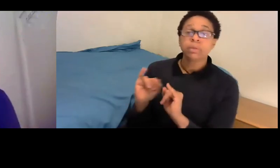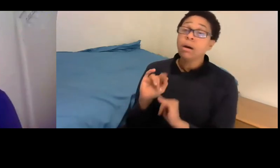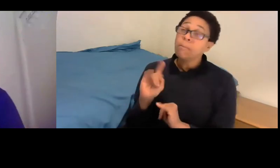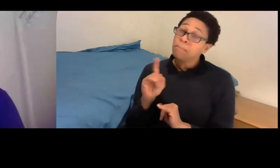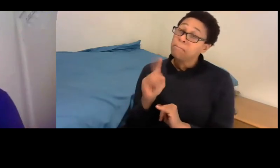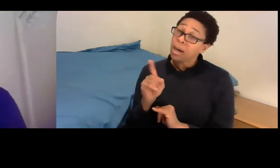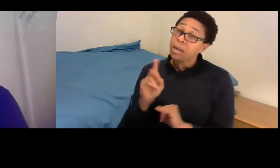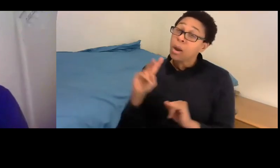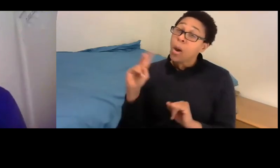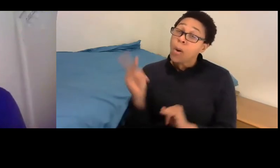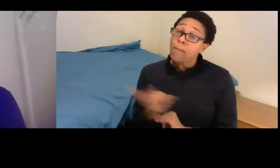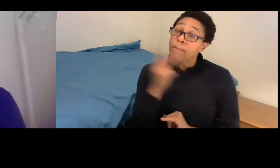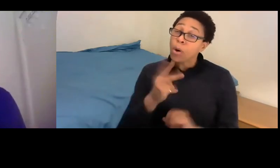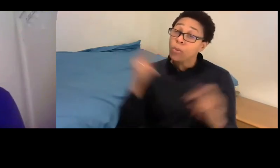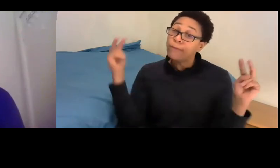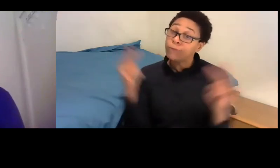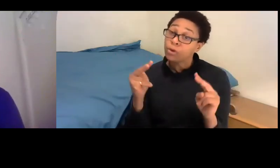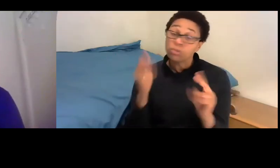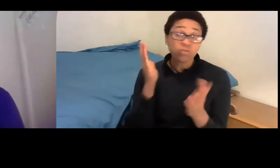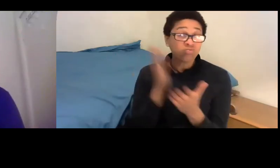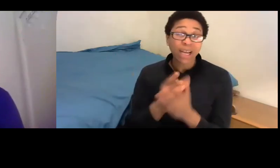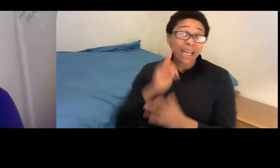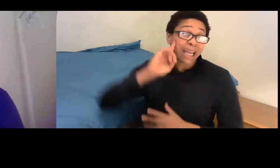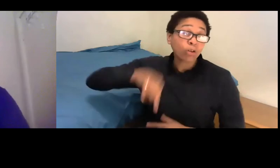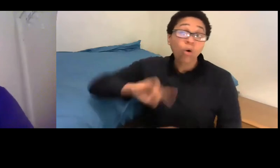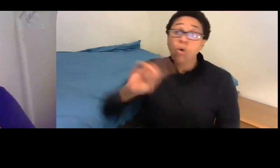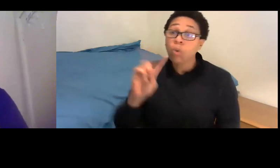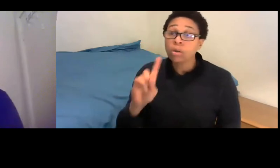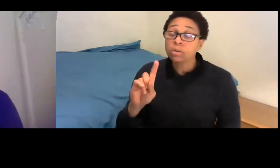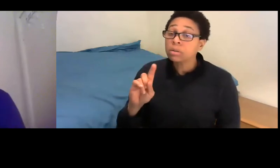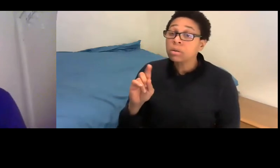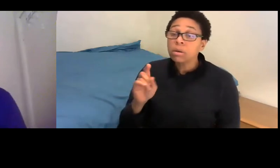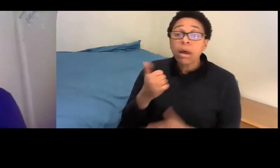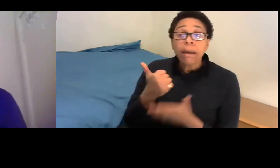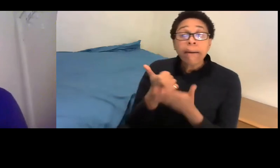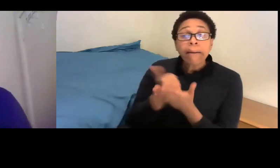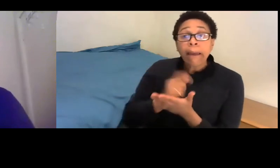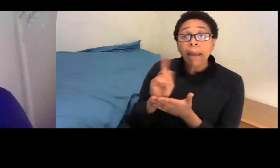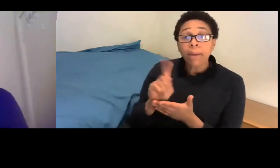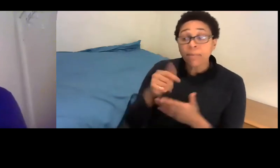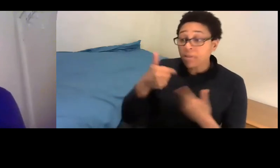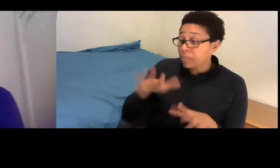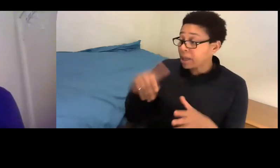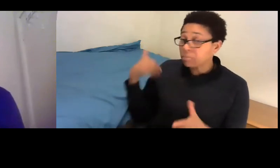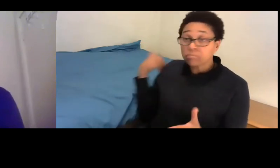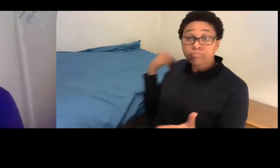Muslims have existed for a long time in the history of Islam. They've been making themselves visible and heard in different